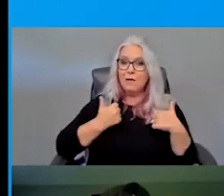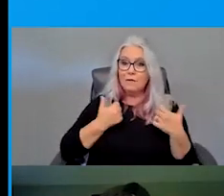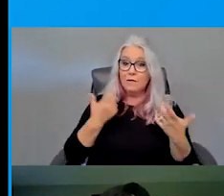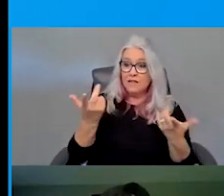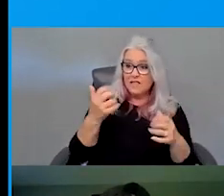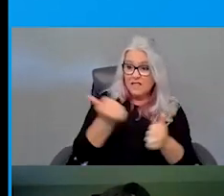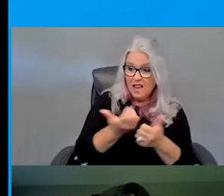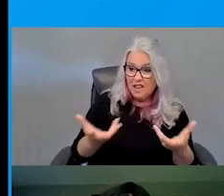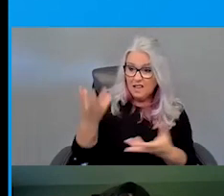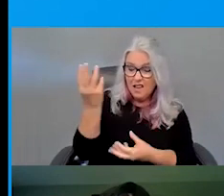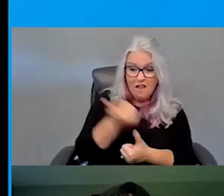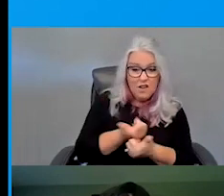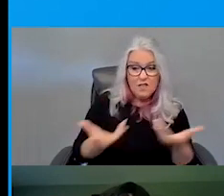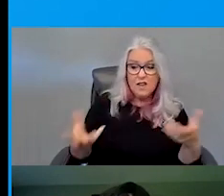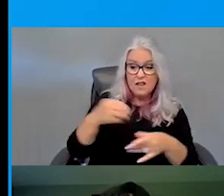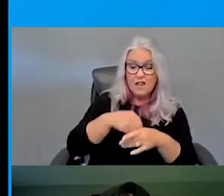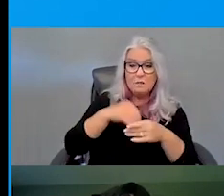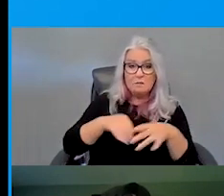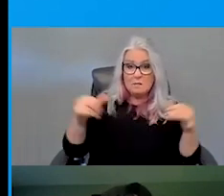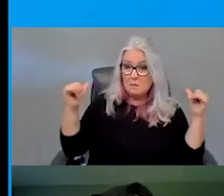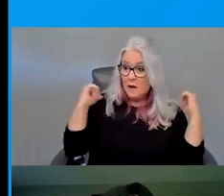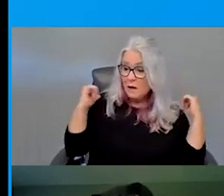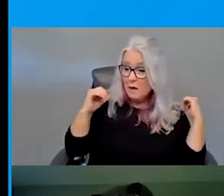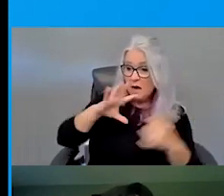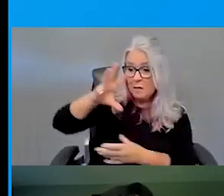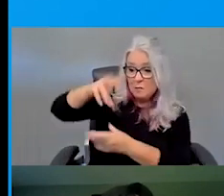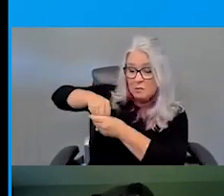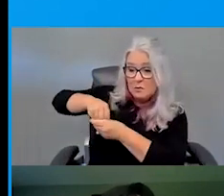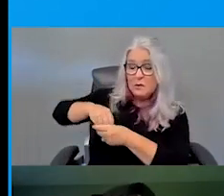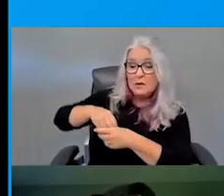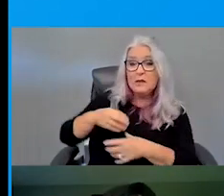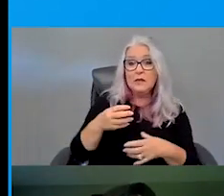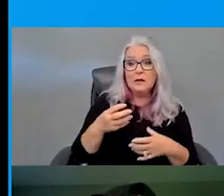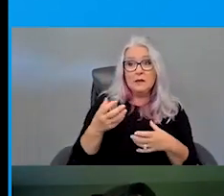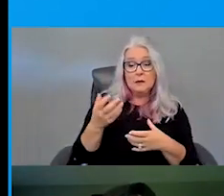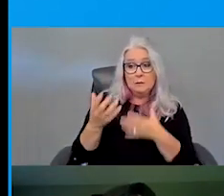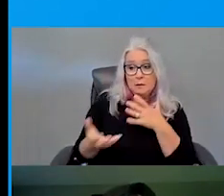times when he may not be with